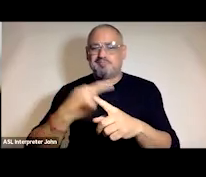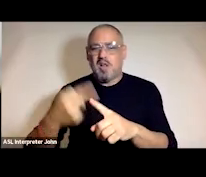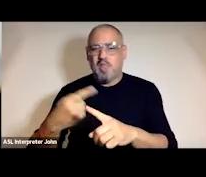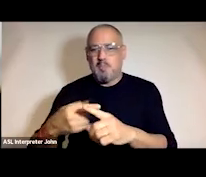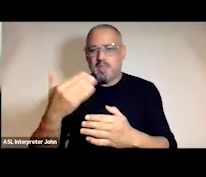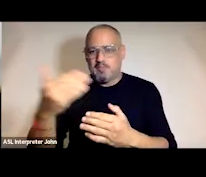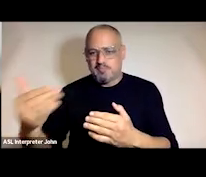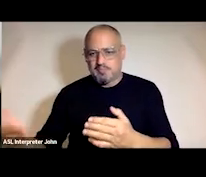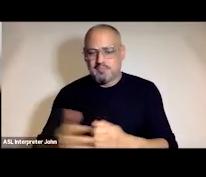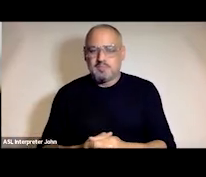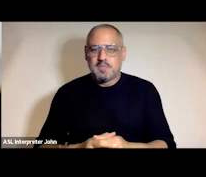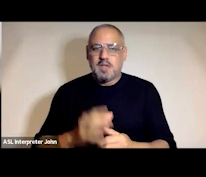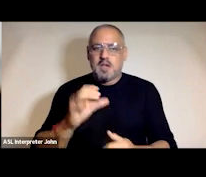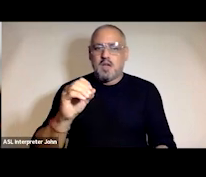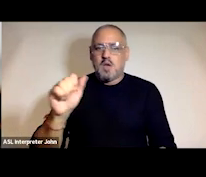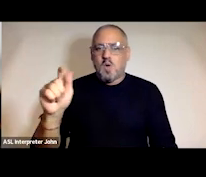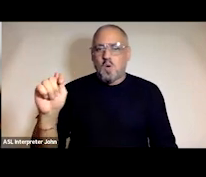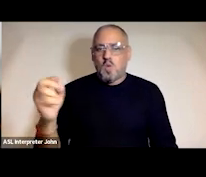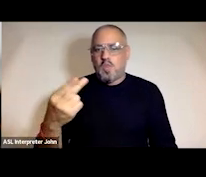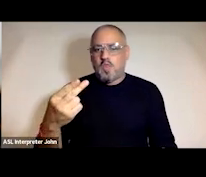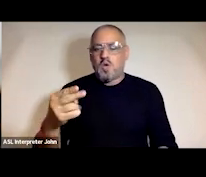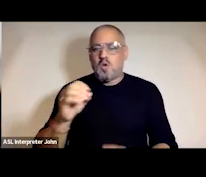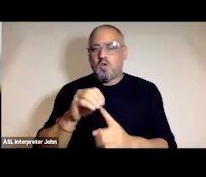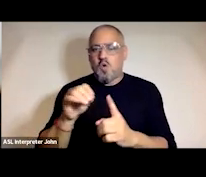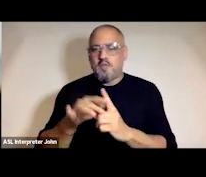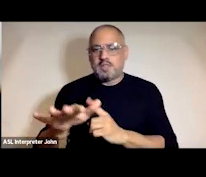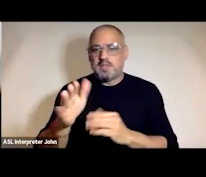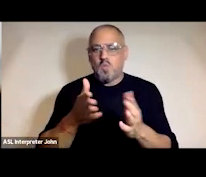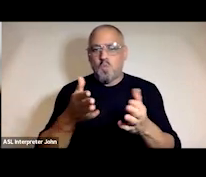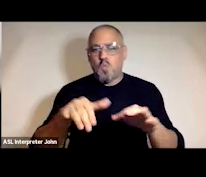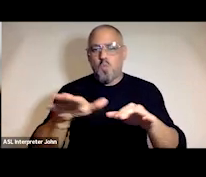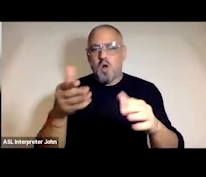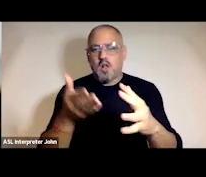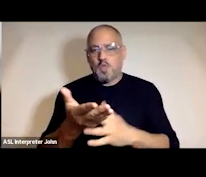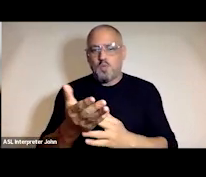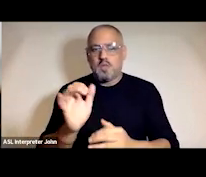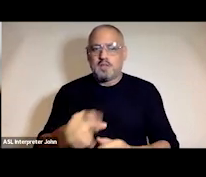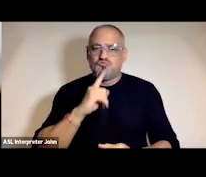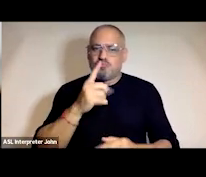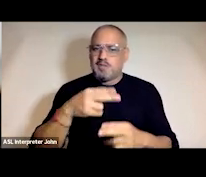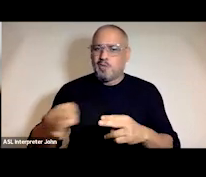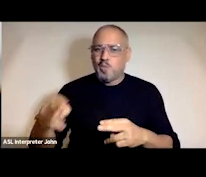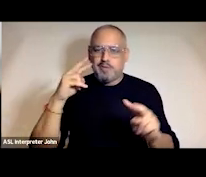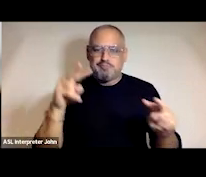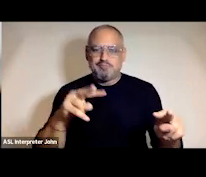OAT orientations and walkthroughs. So that was a really quick glimpse into OAT.